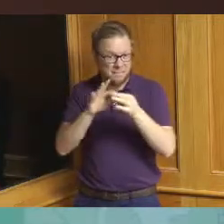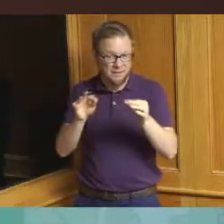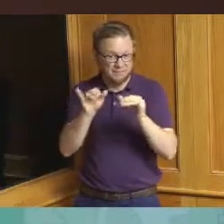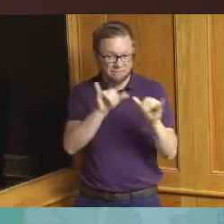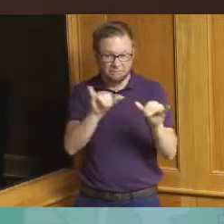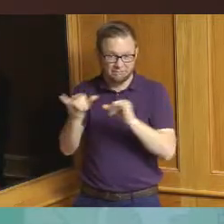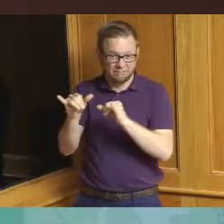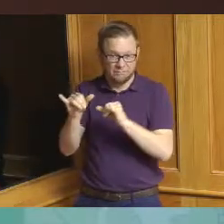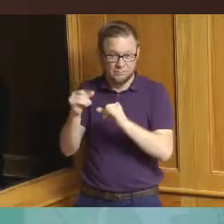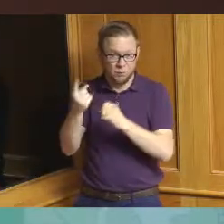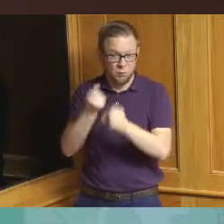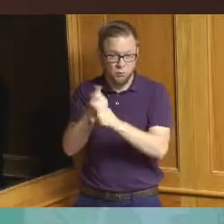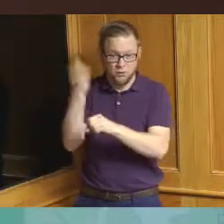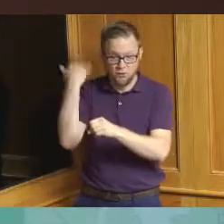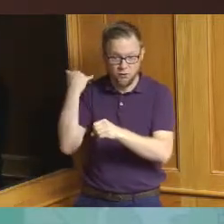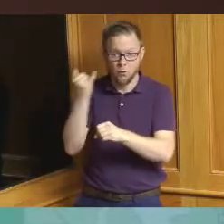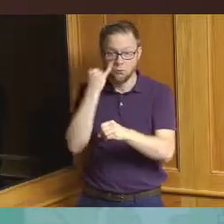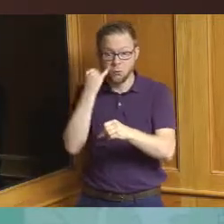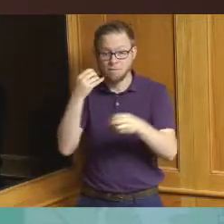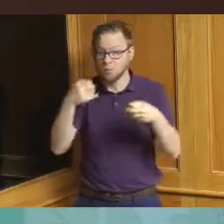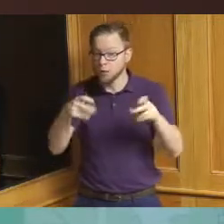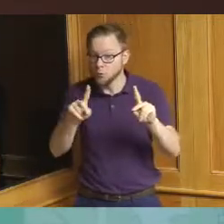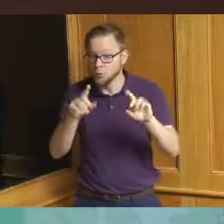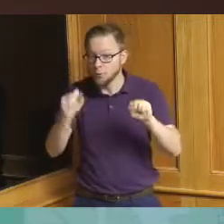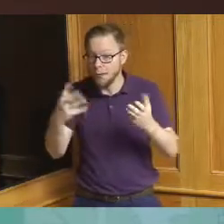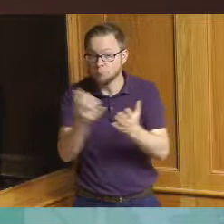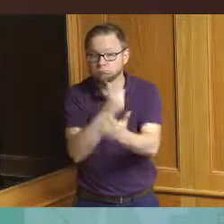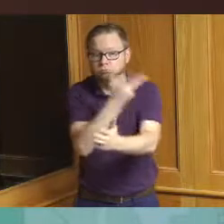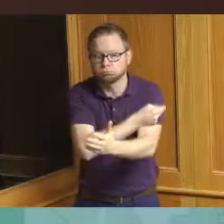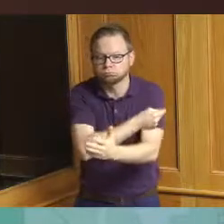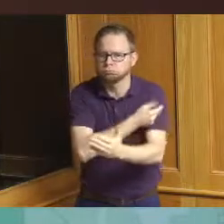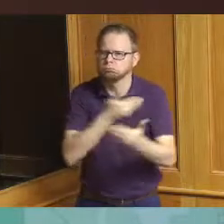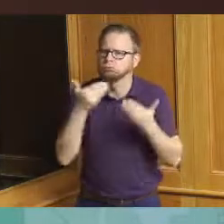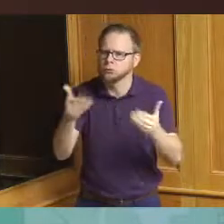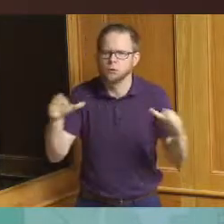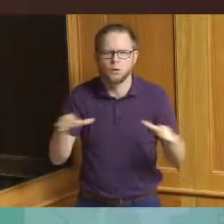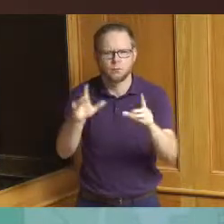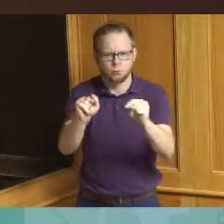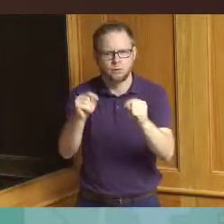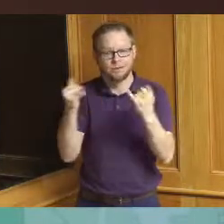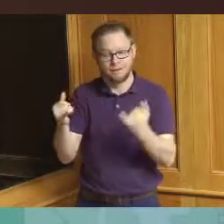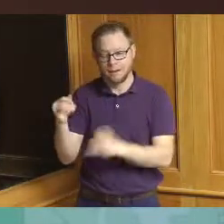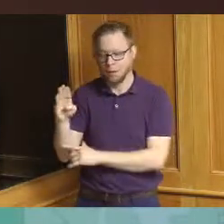vaccinated please do so and now that boosters are available if you're eligible we would ask you to